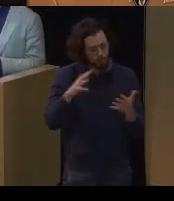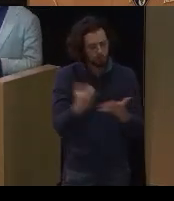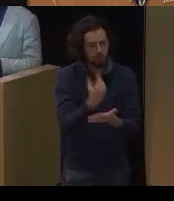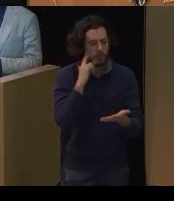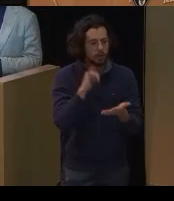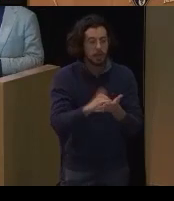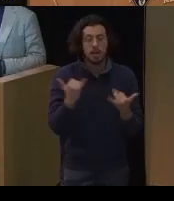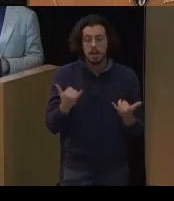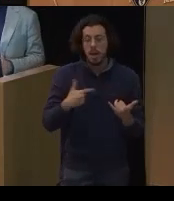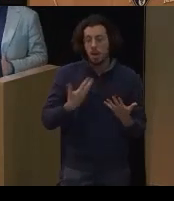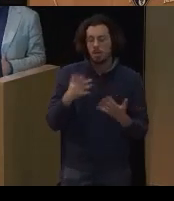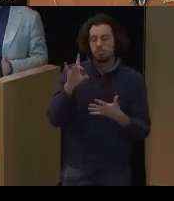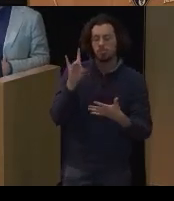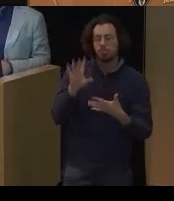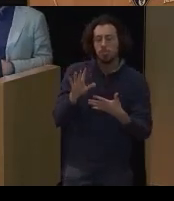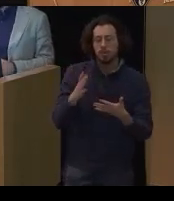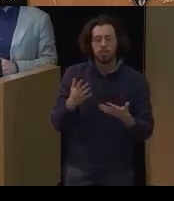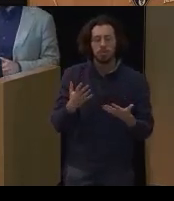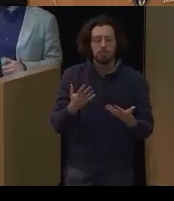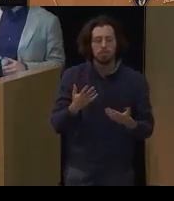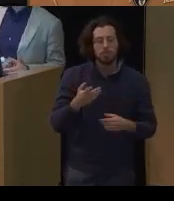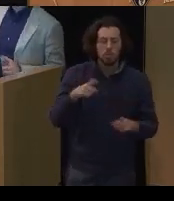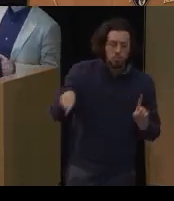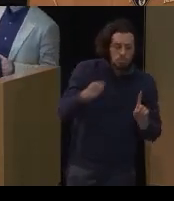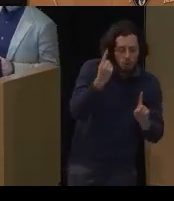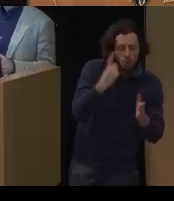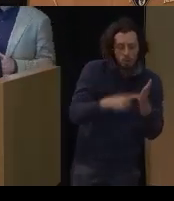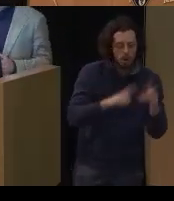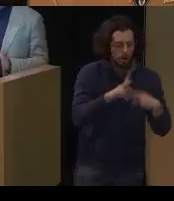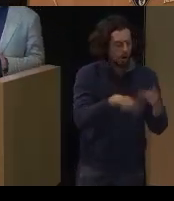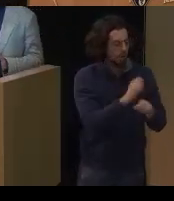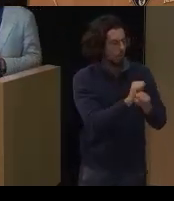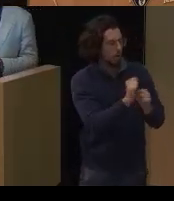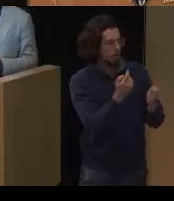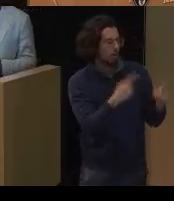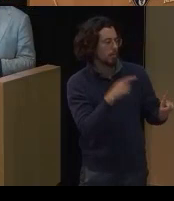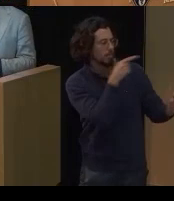of work that we've been doing over on River Campus so on risk a lot of our work is motivated by the